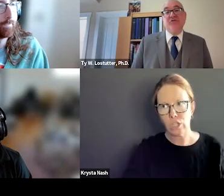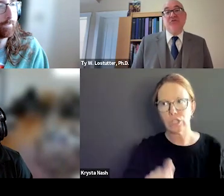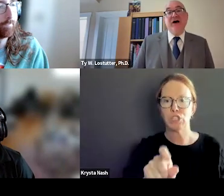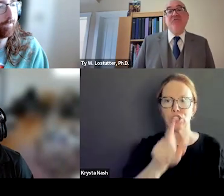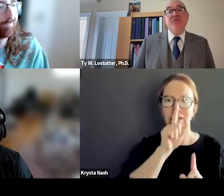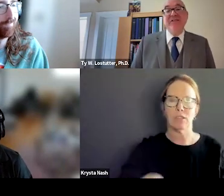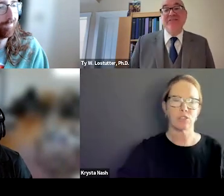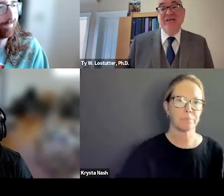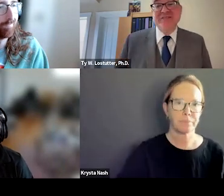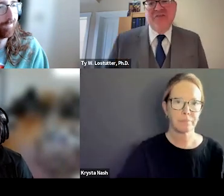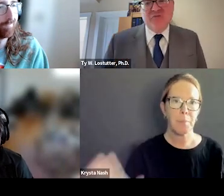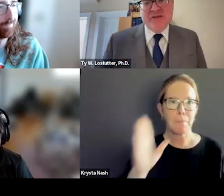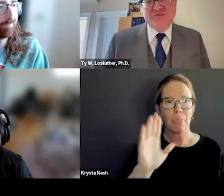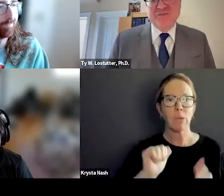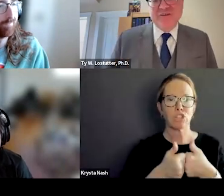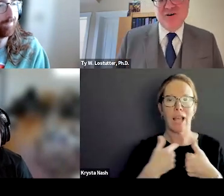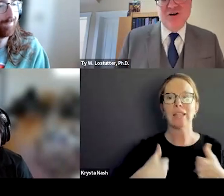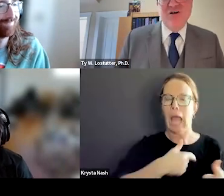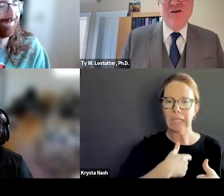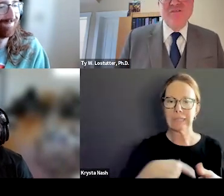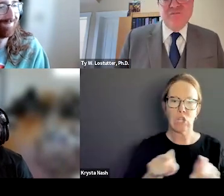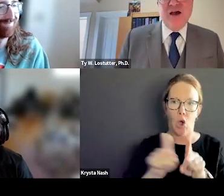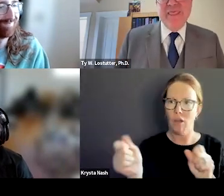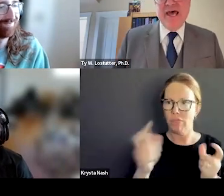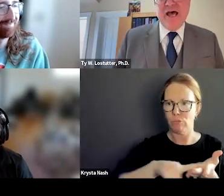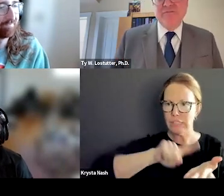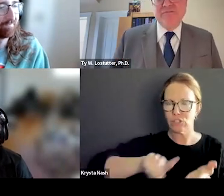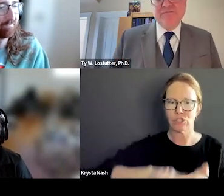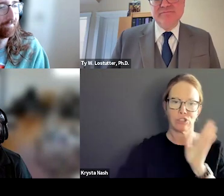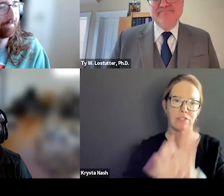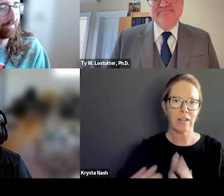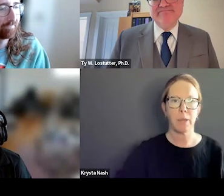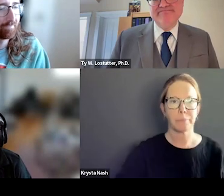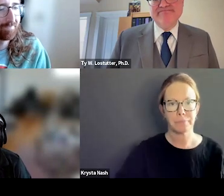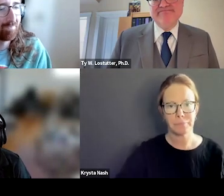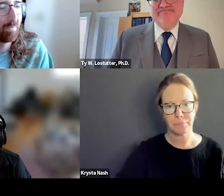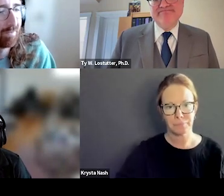So I will challenge us and all the researchers on this call to find that out. Awesome.